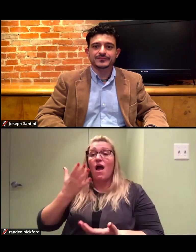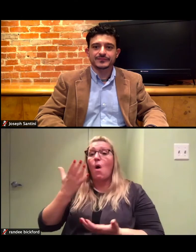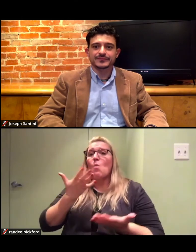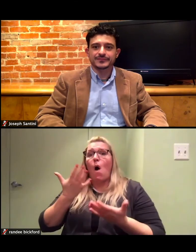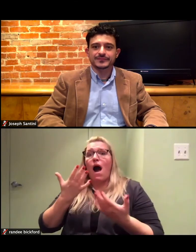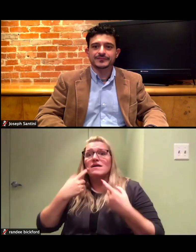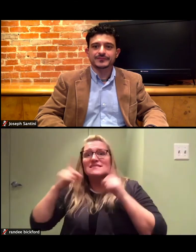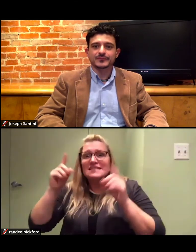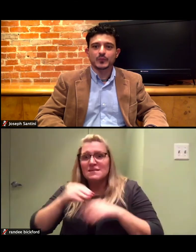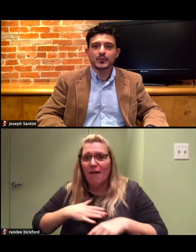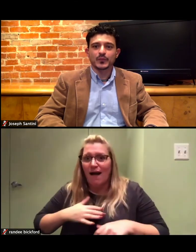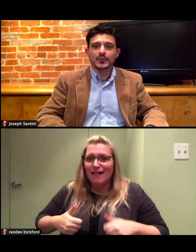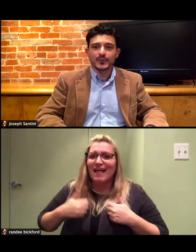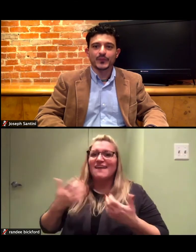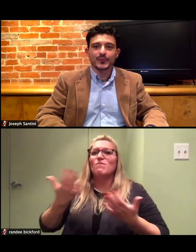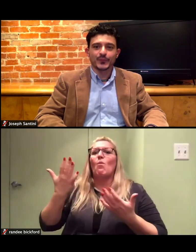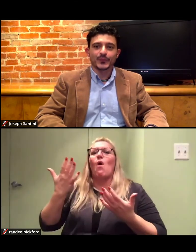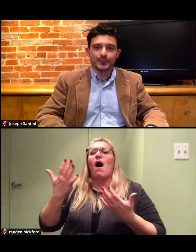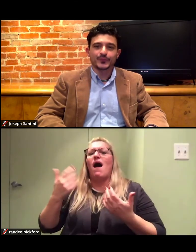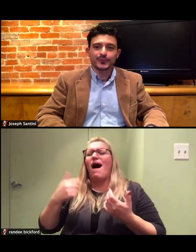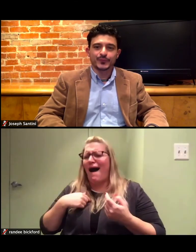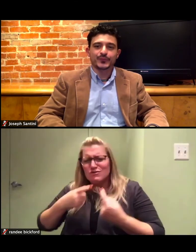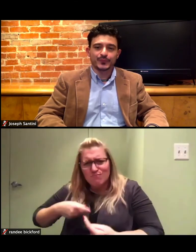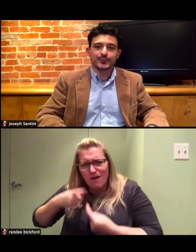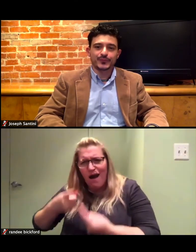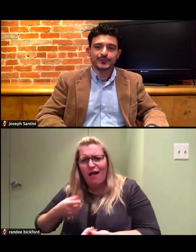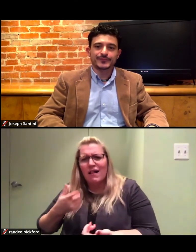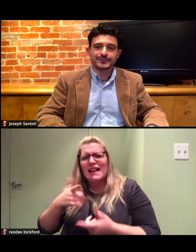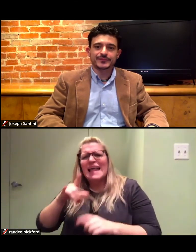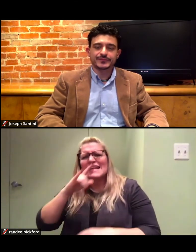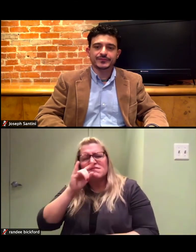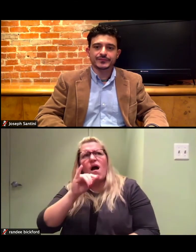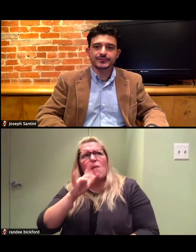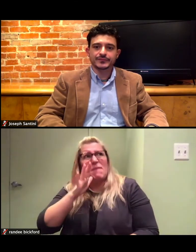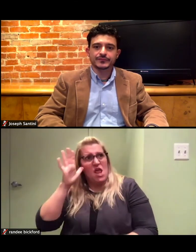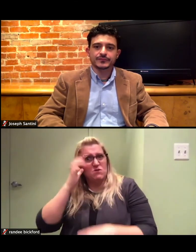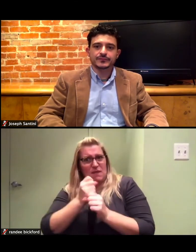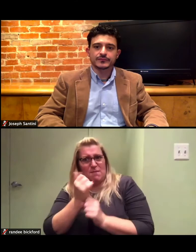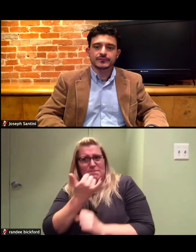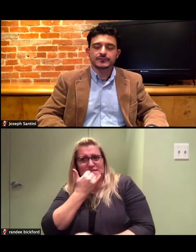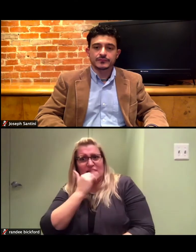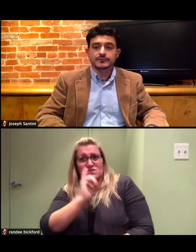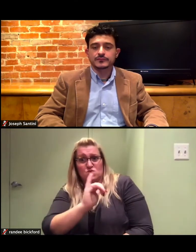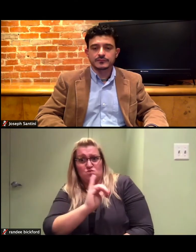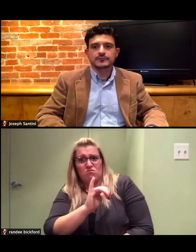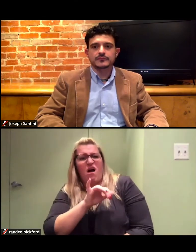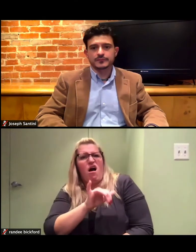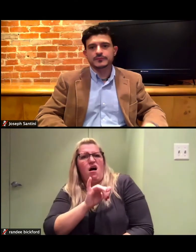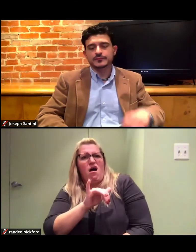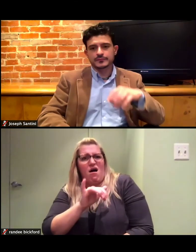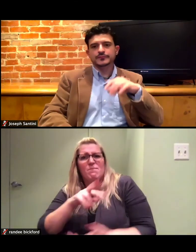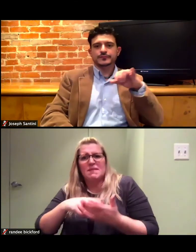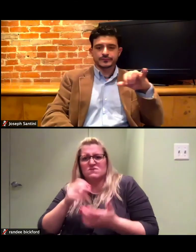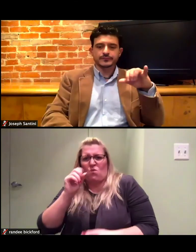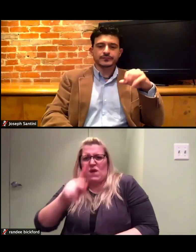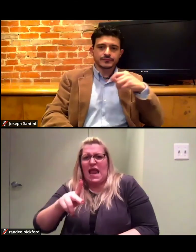about when they were frustrated or made mistakes and had to live with that, to how money affected their lives. And knowing that parents make mistakes too